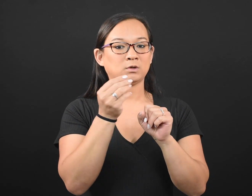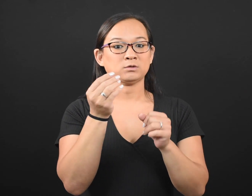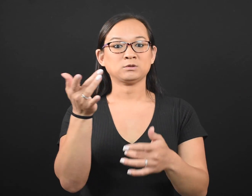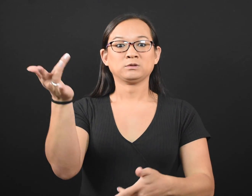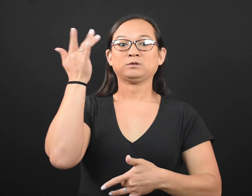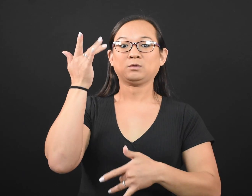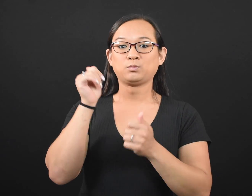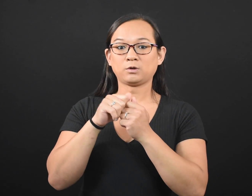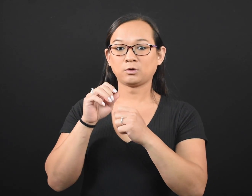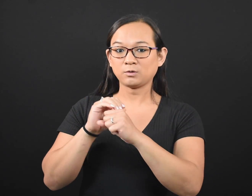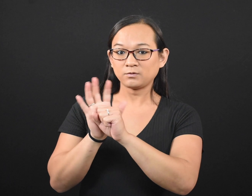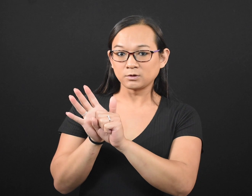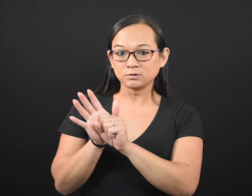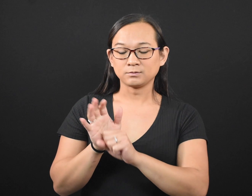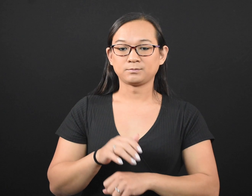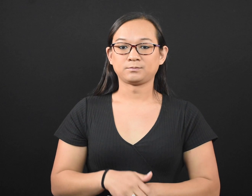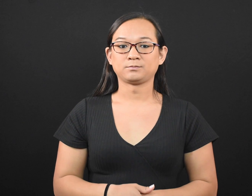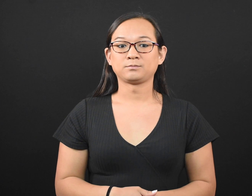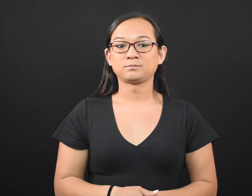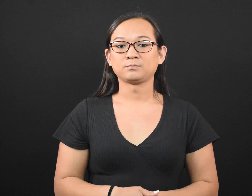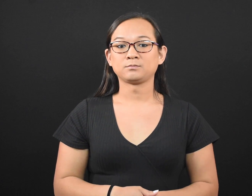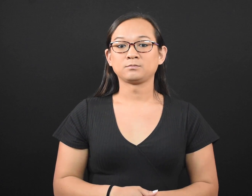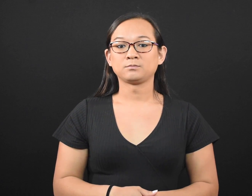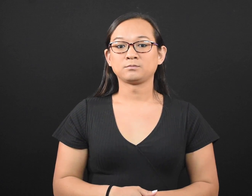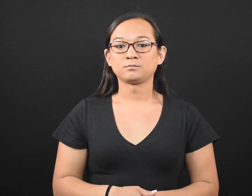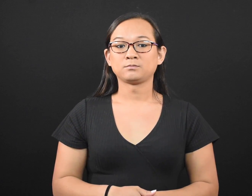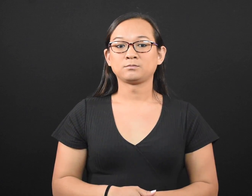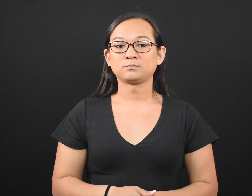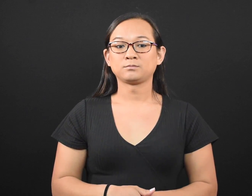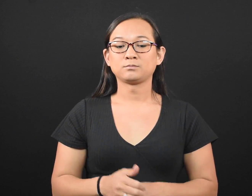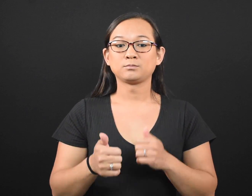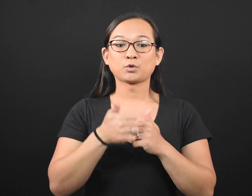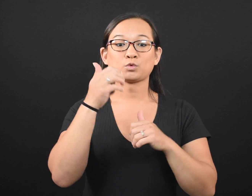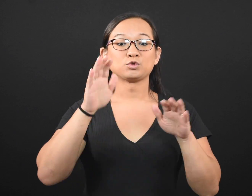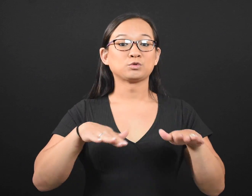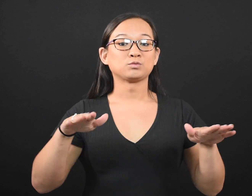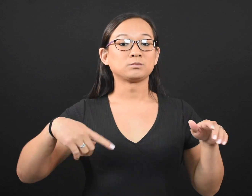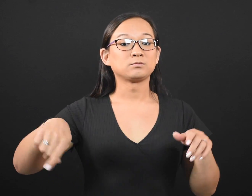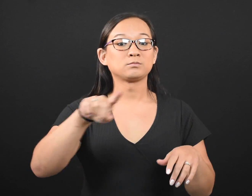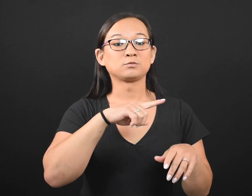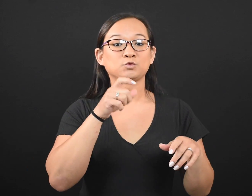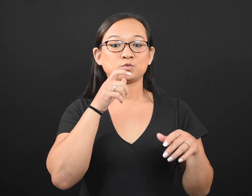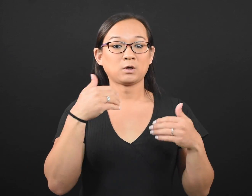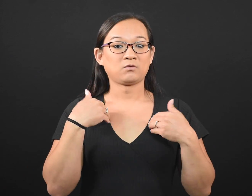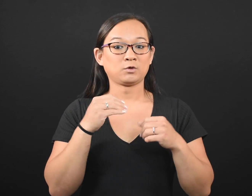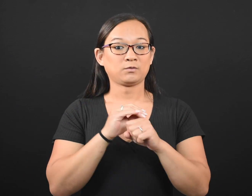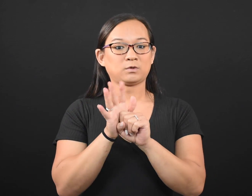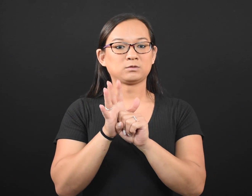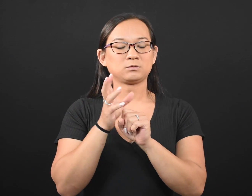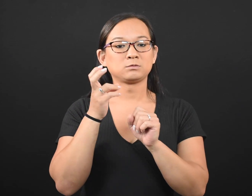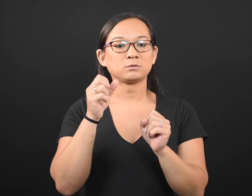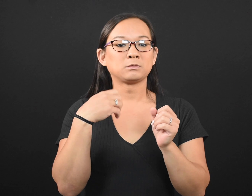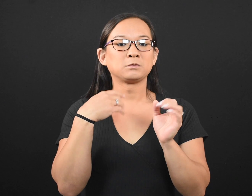and can get sick with COVID-19. Most children with COVID-19 have mild symptoms or